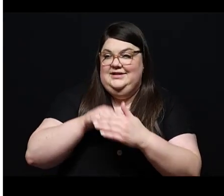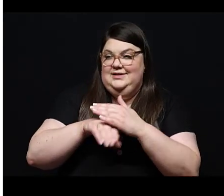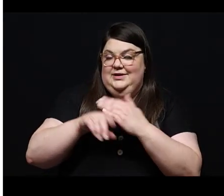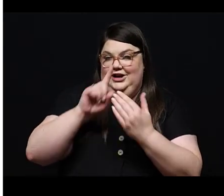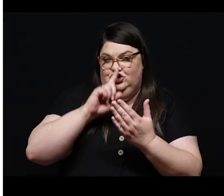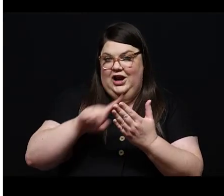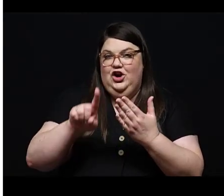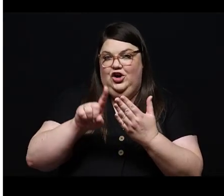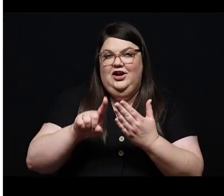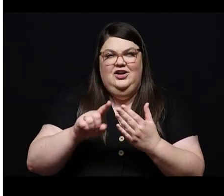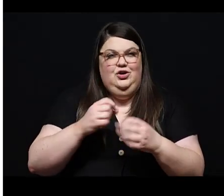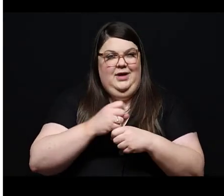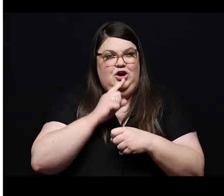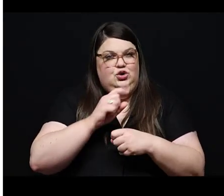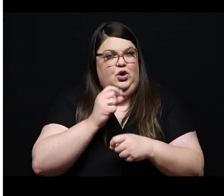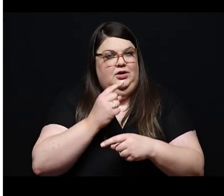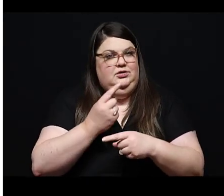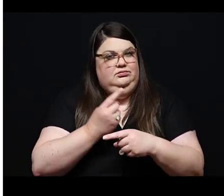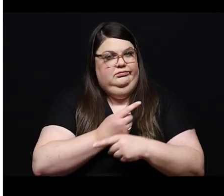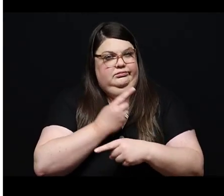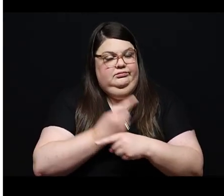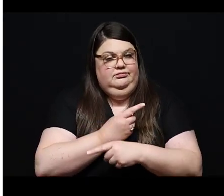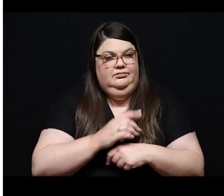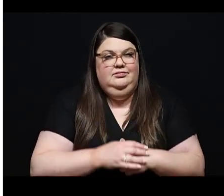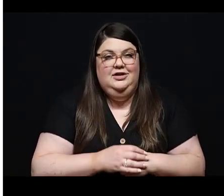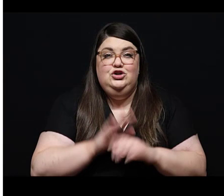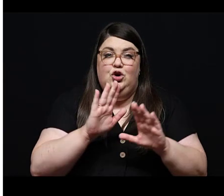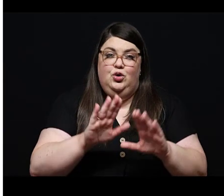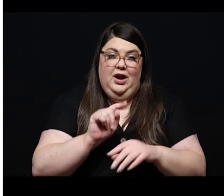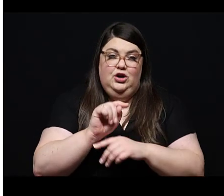The accessibility checker is a great tool to identify many issues,